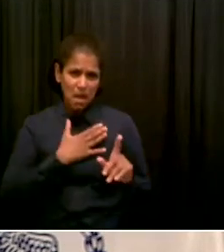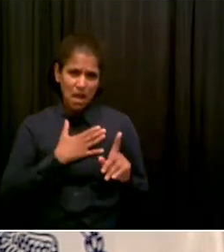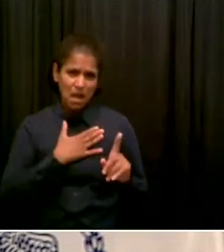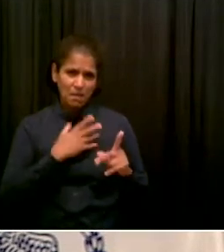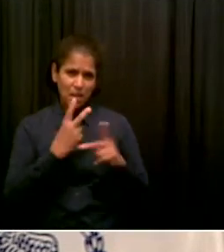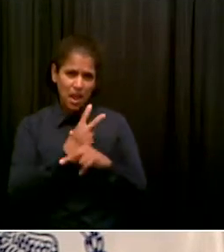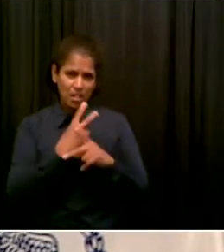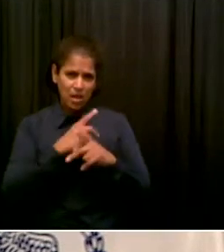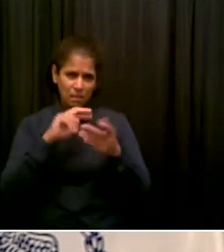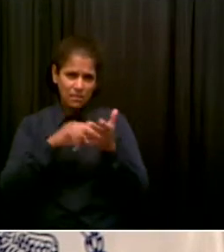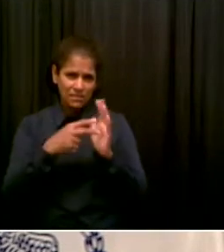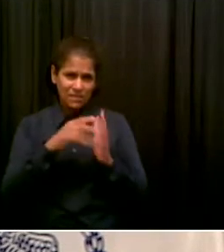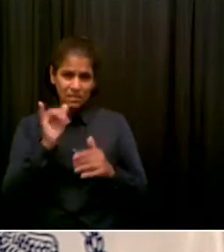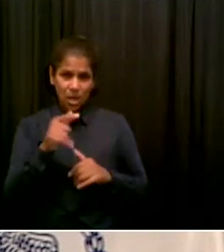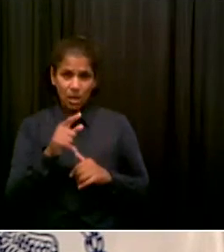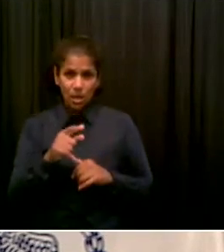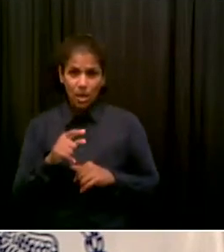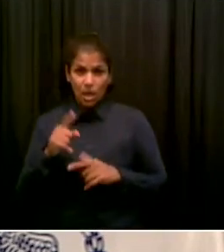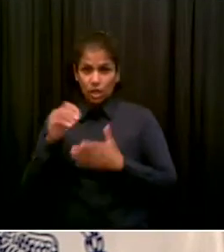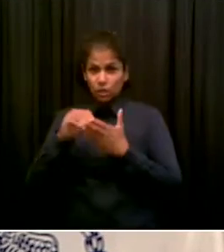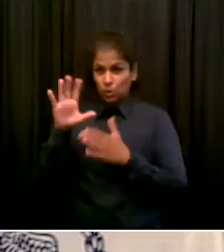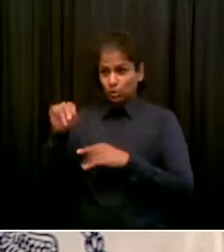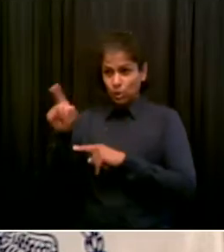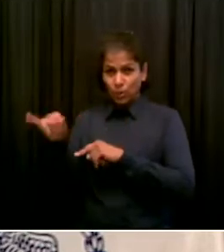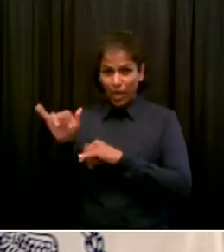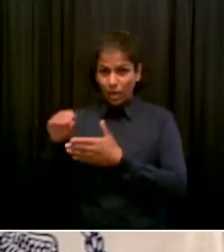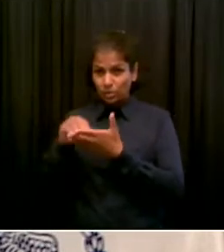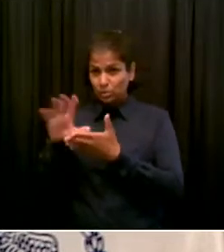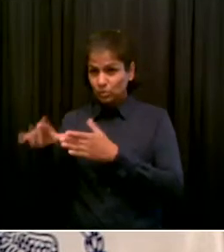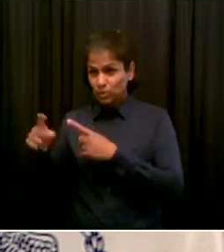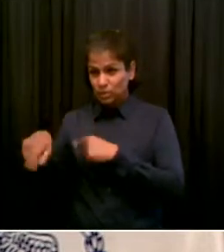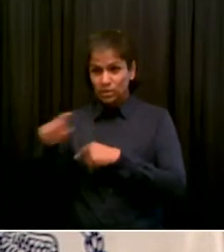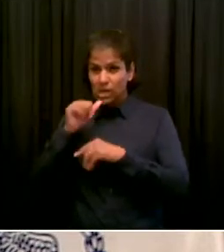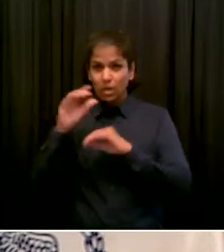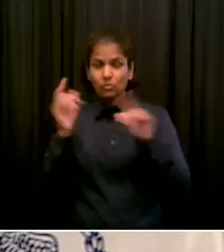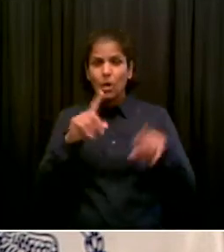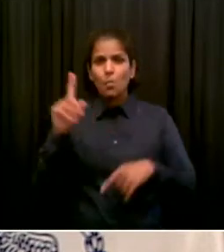THAT WOULD MEAN THAT THERE IS ALMOST 200,000 STUDENTS WHO ARE